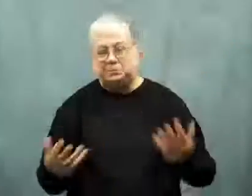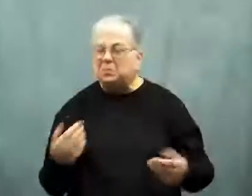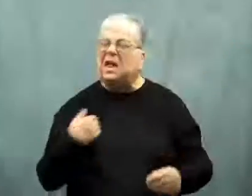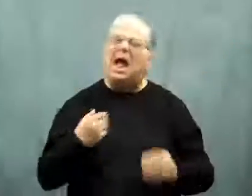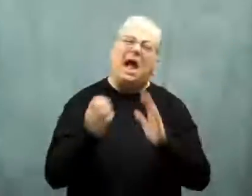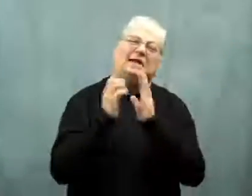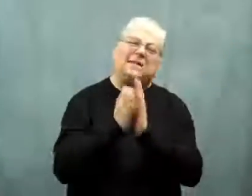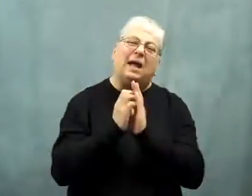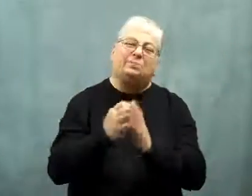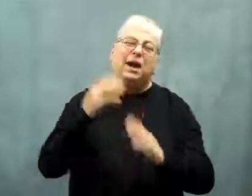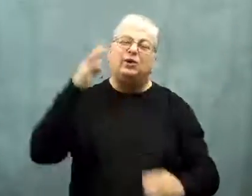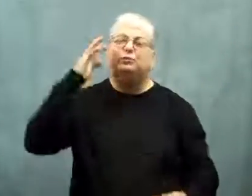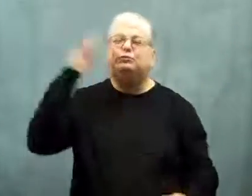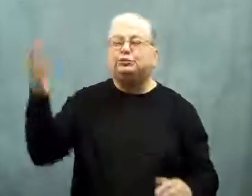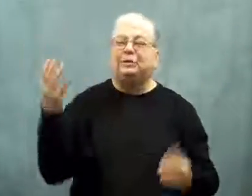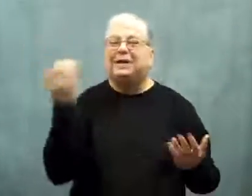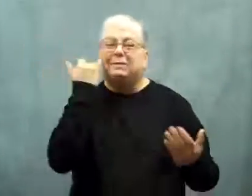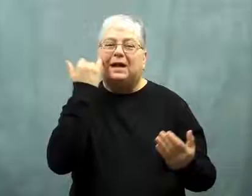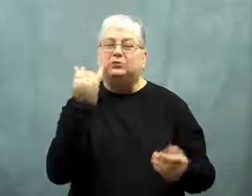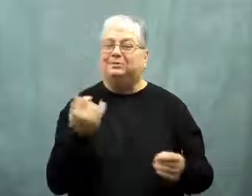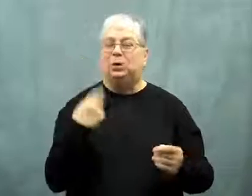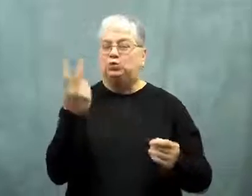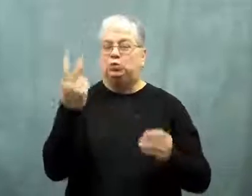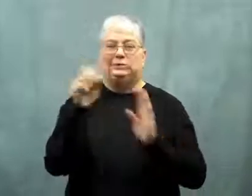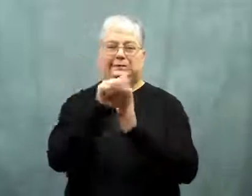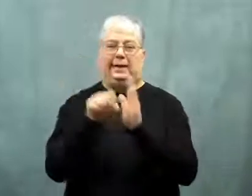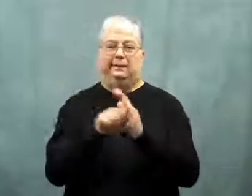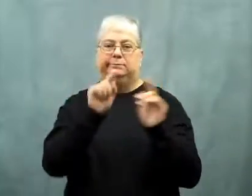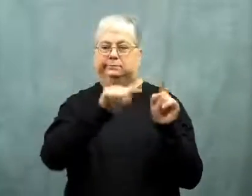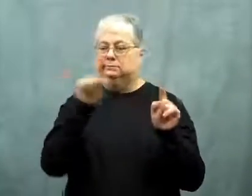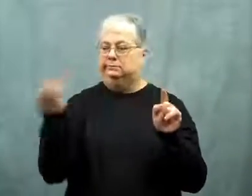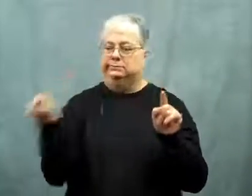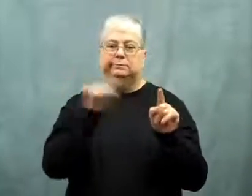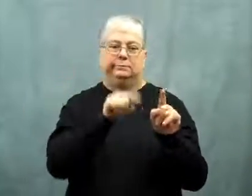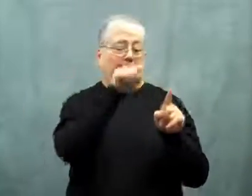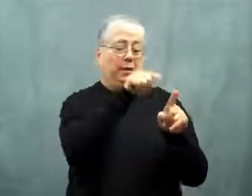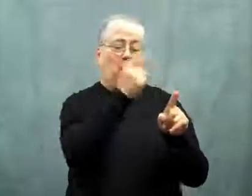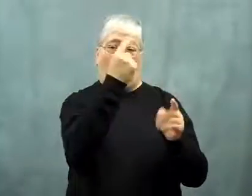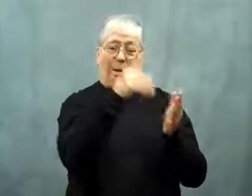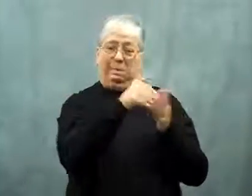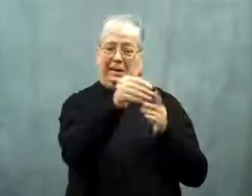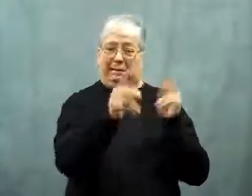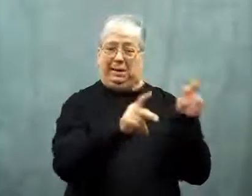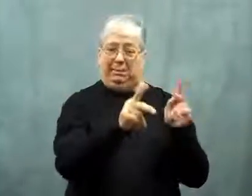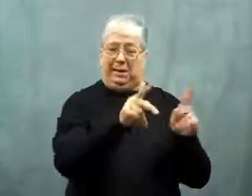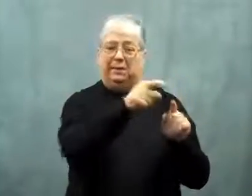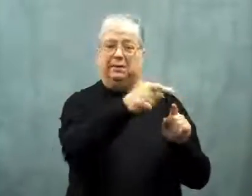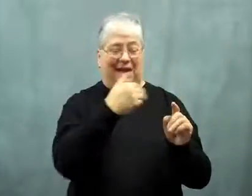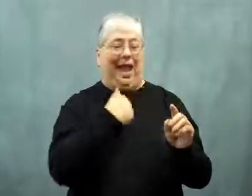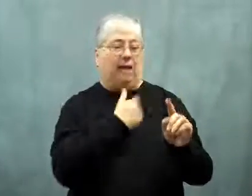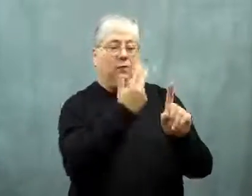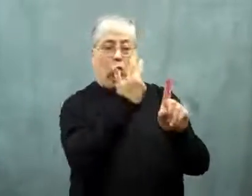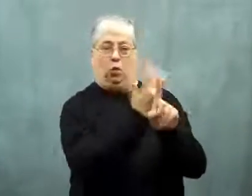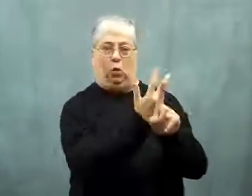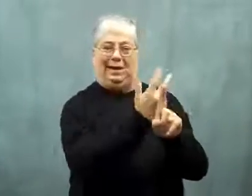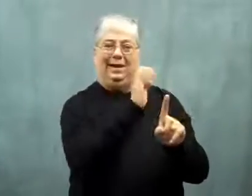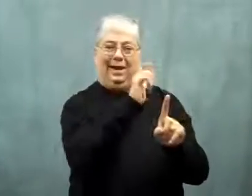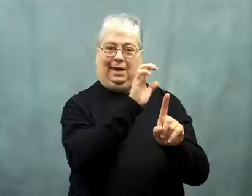Here's a hypothetical example of two states.